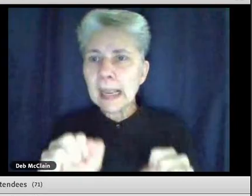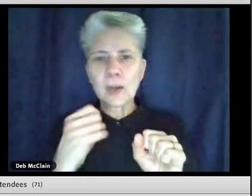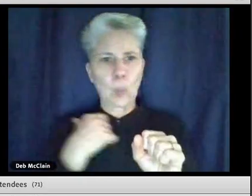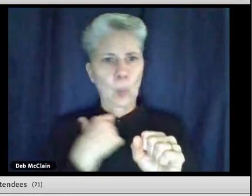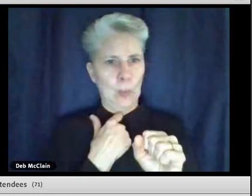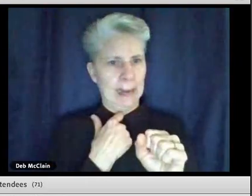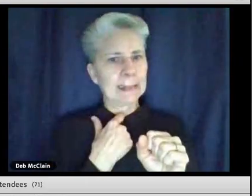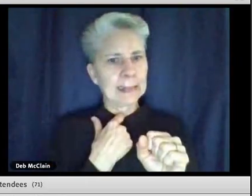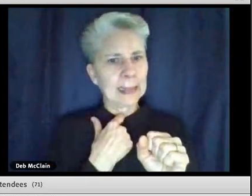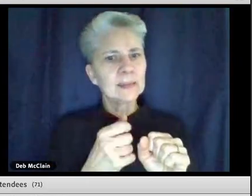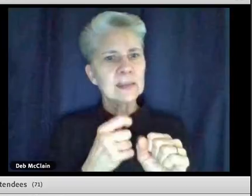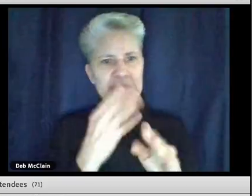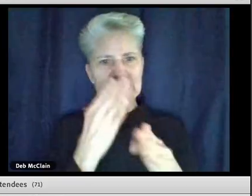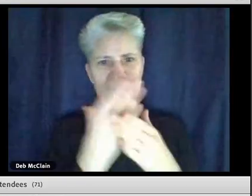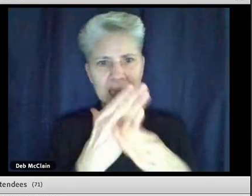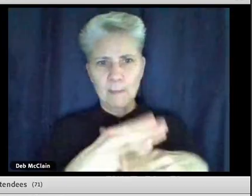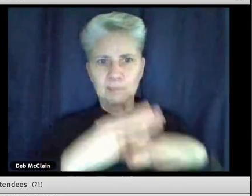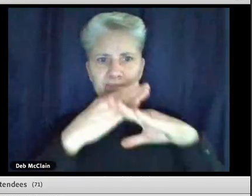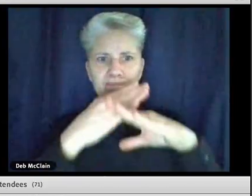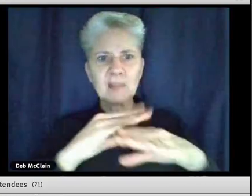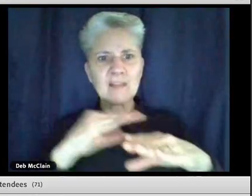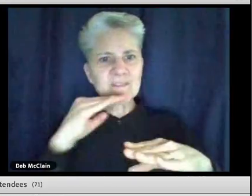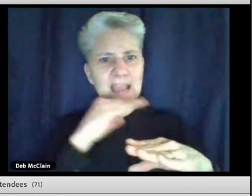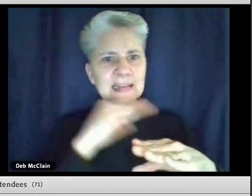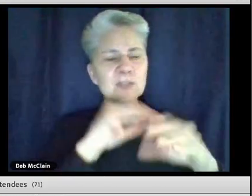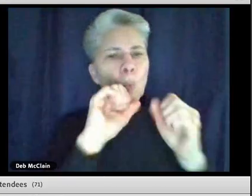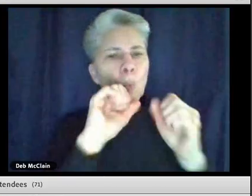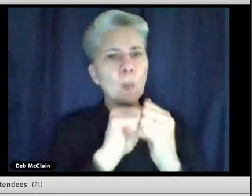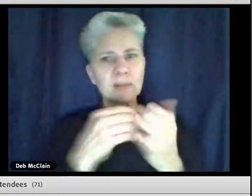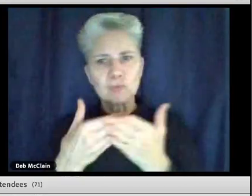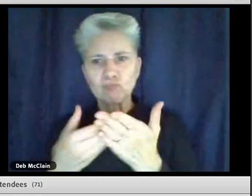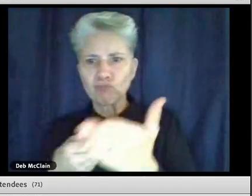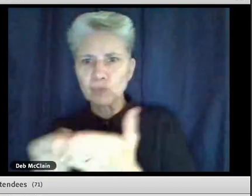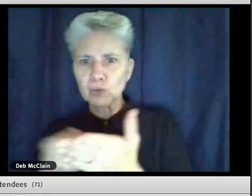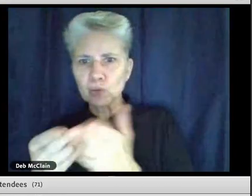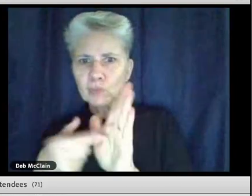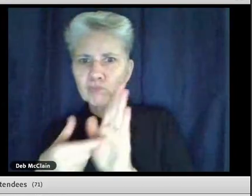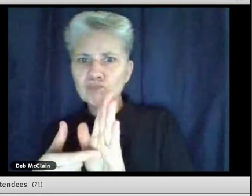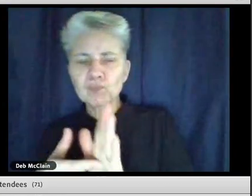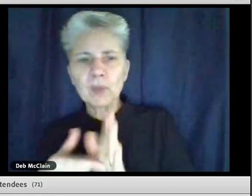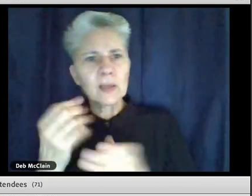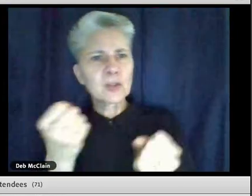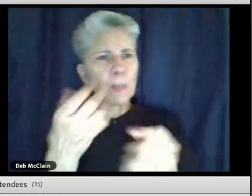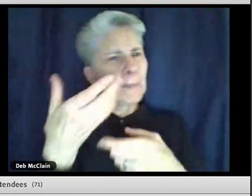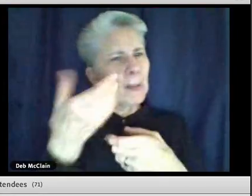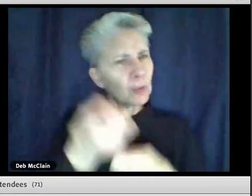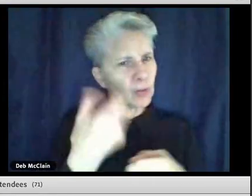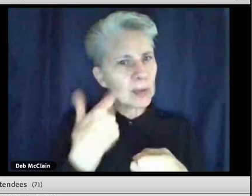and we can teach people how to evaluate information. We can counter, you know, the fakeness